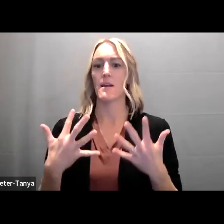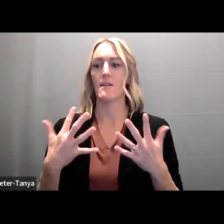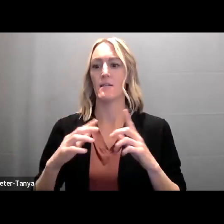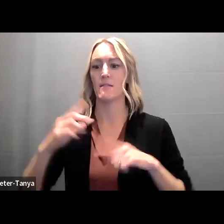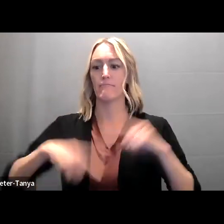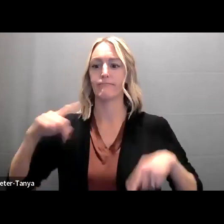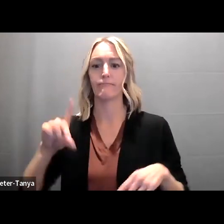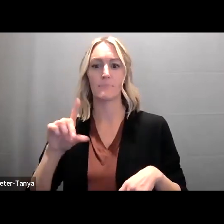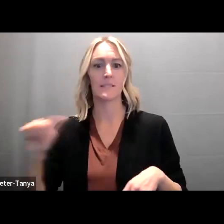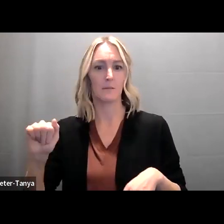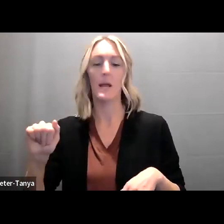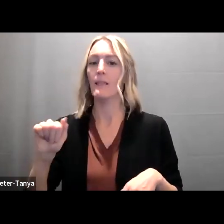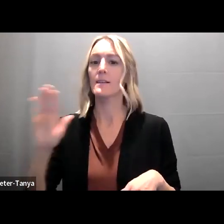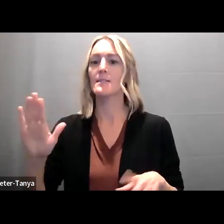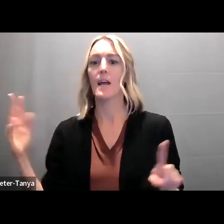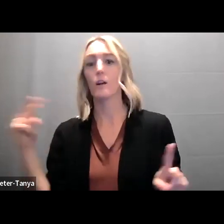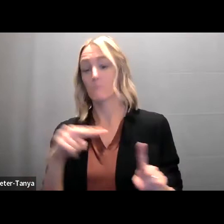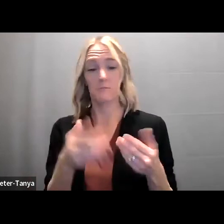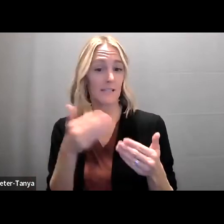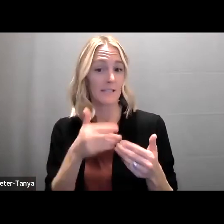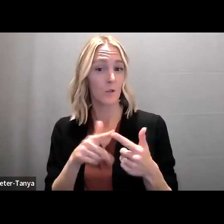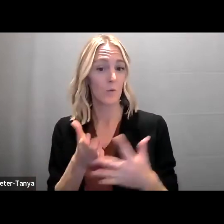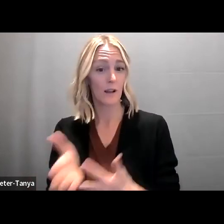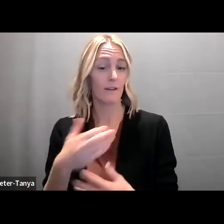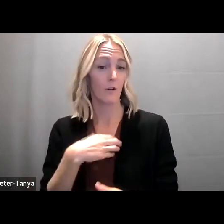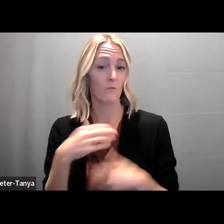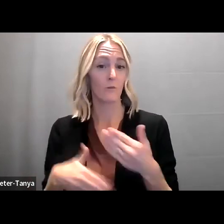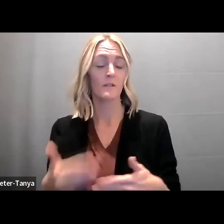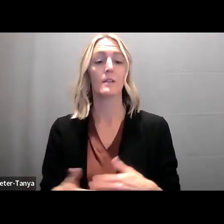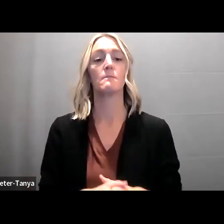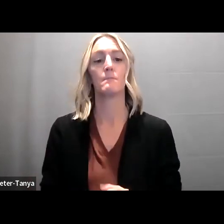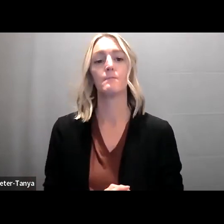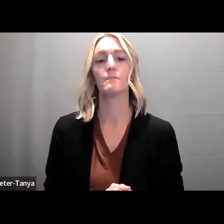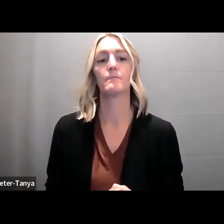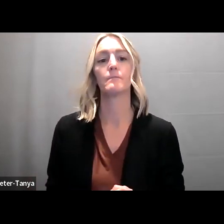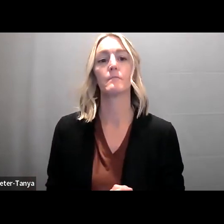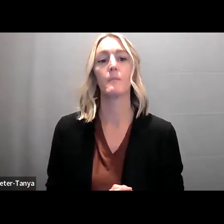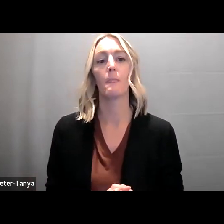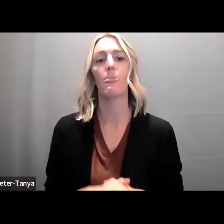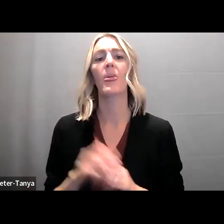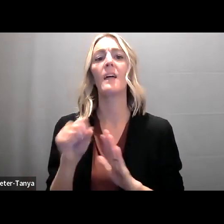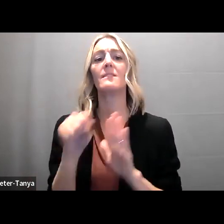Some other questions are around how does your state plan or transition plan depress need of consumer transition.